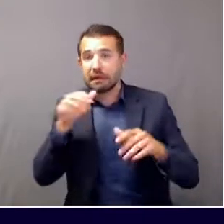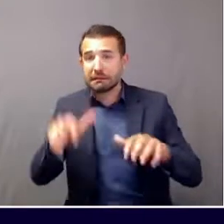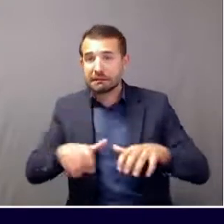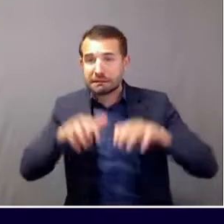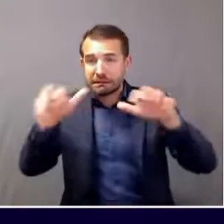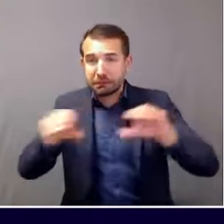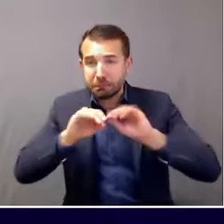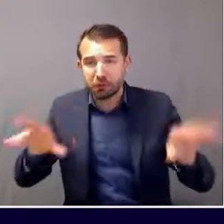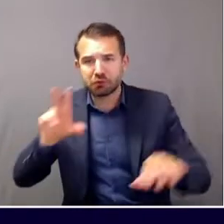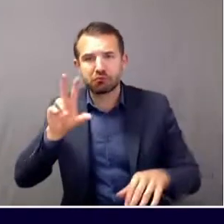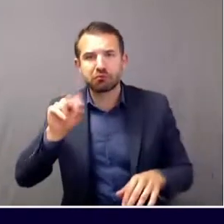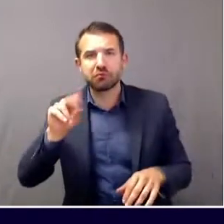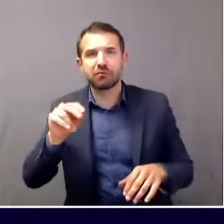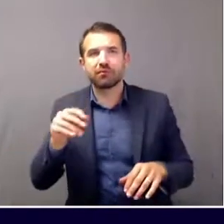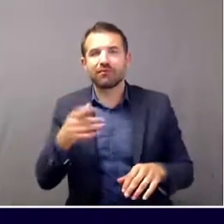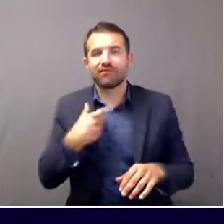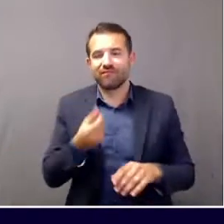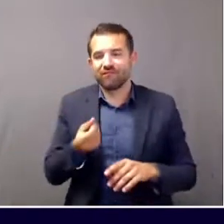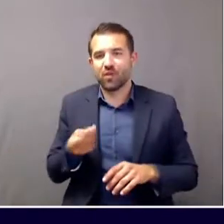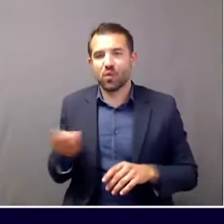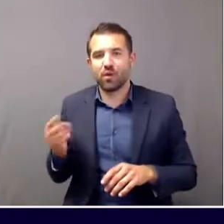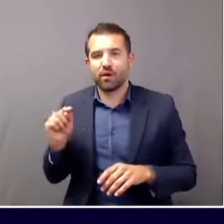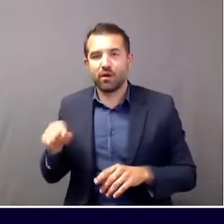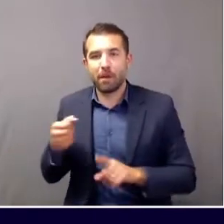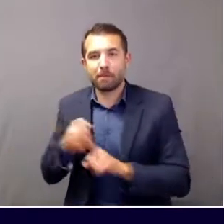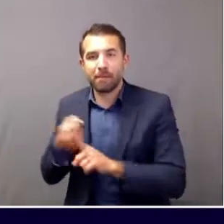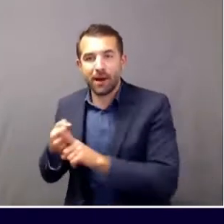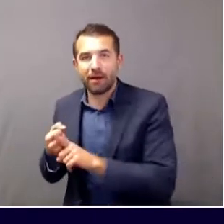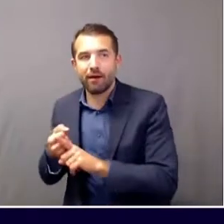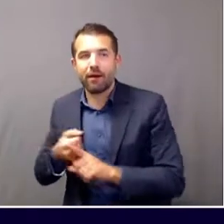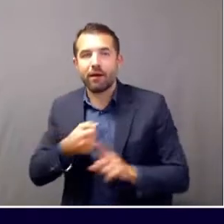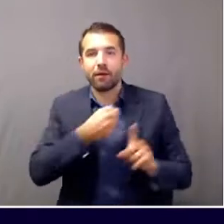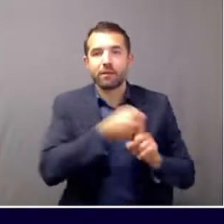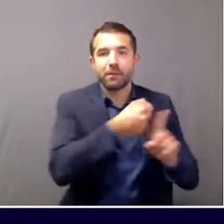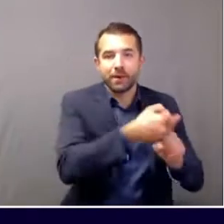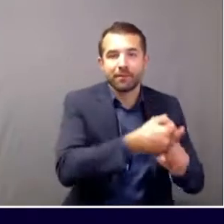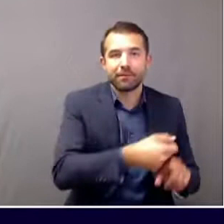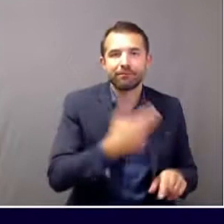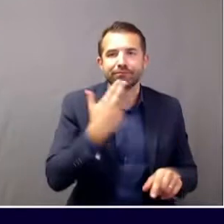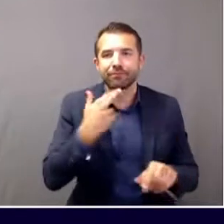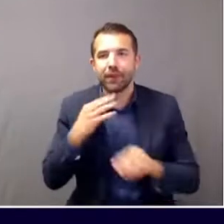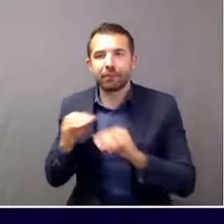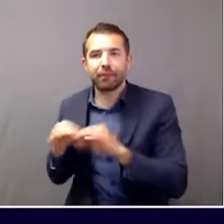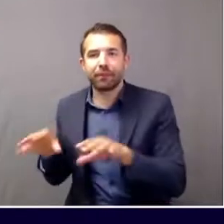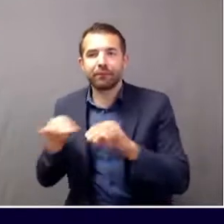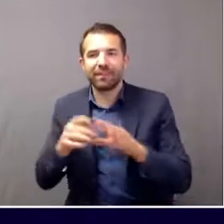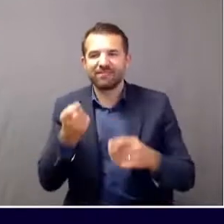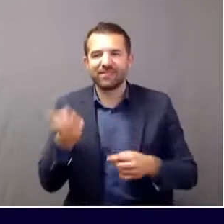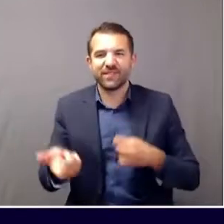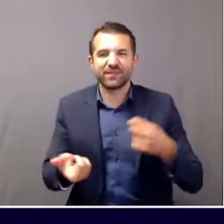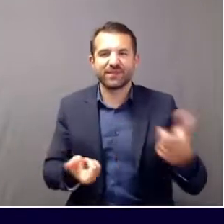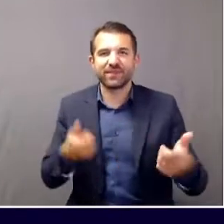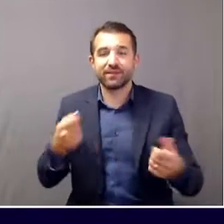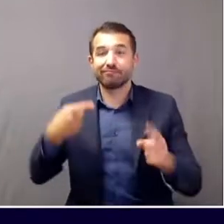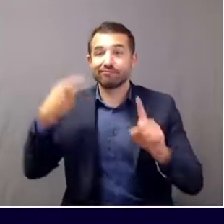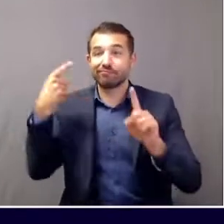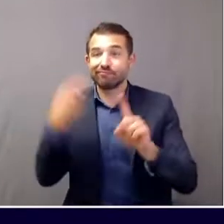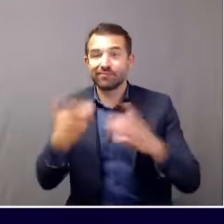points the way toward transmission occurring at